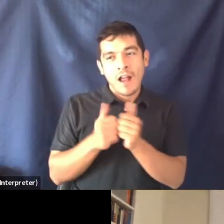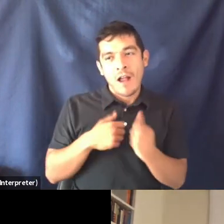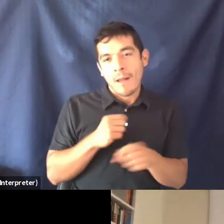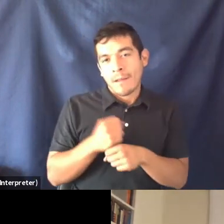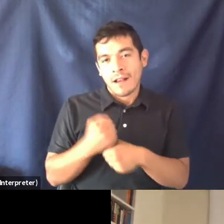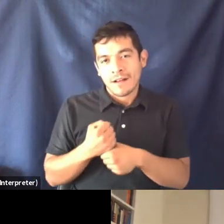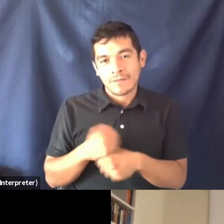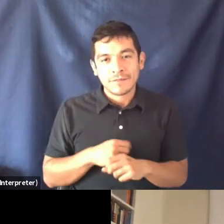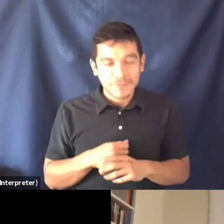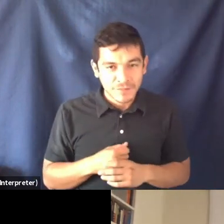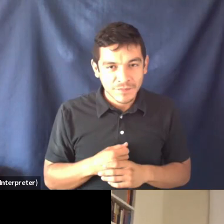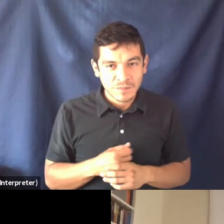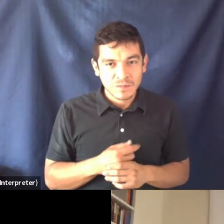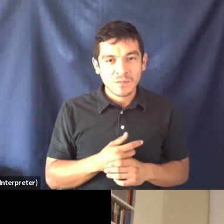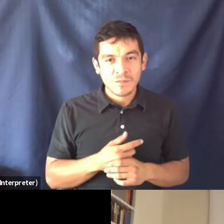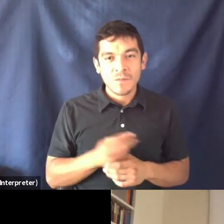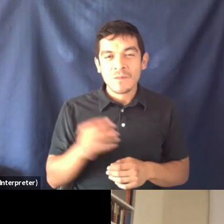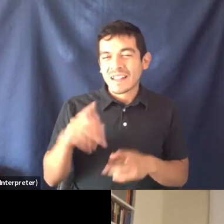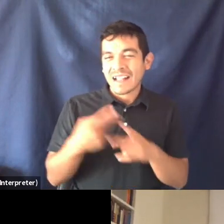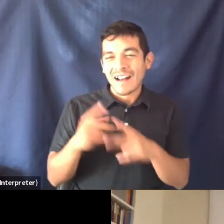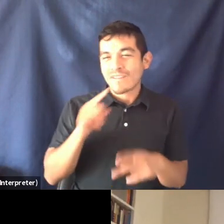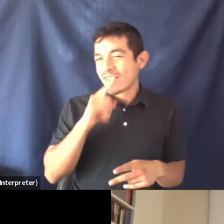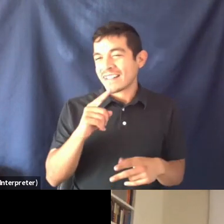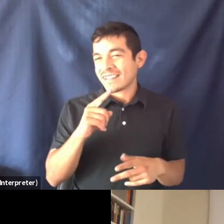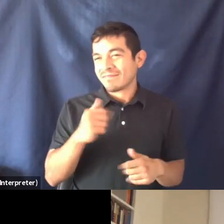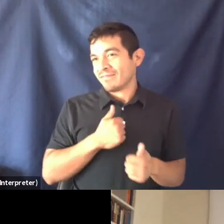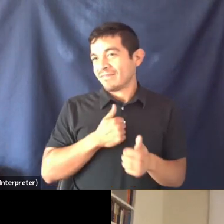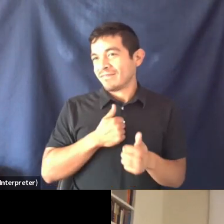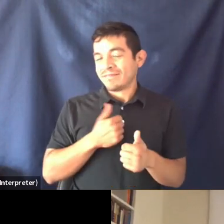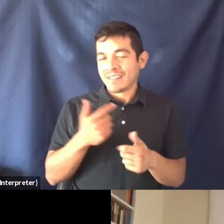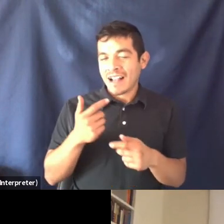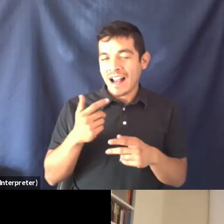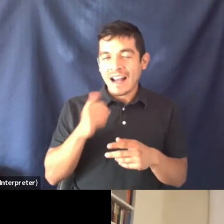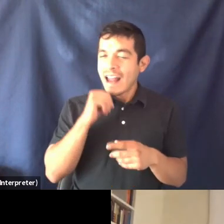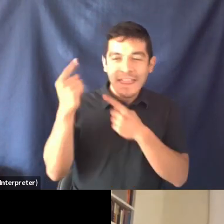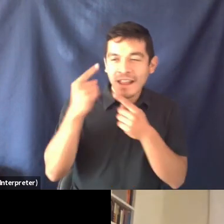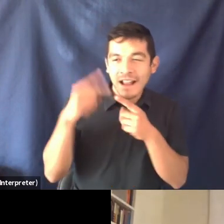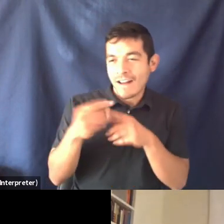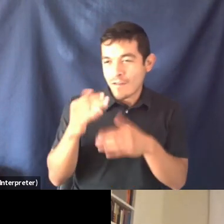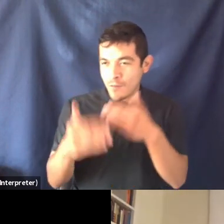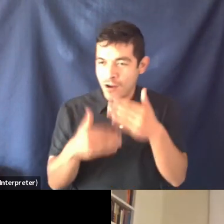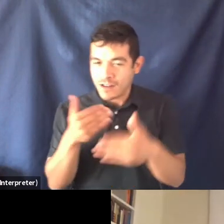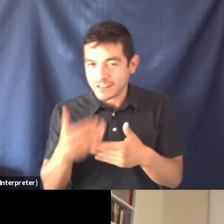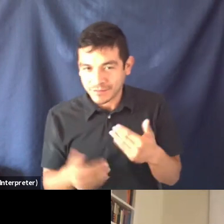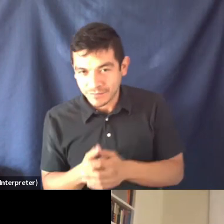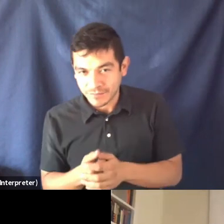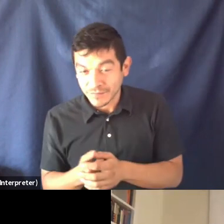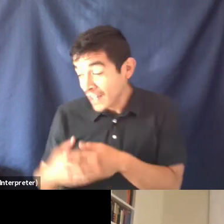sort of a subconscious kind of process. Well, and since the film was inspired by, you know,